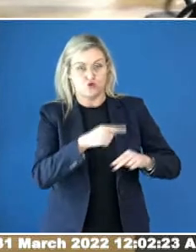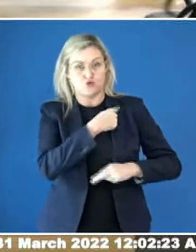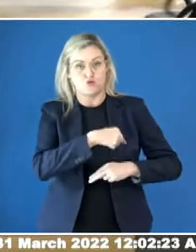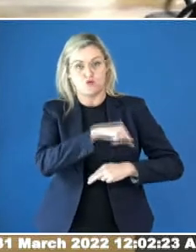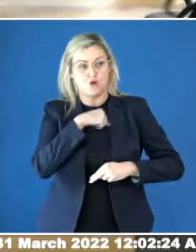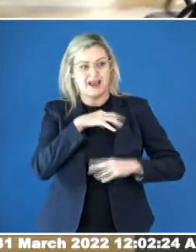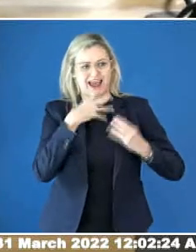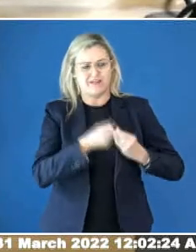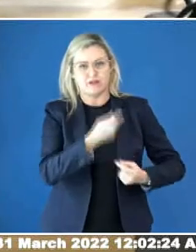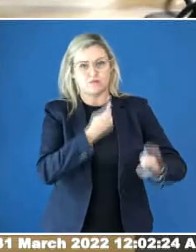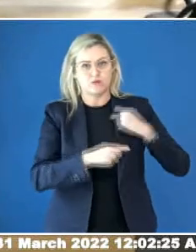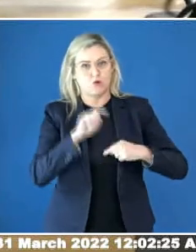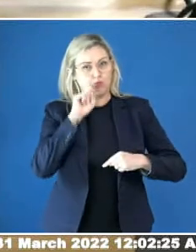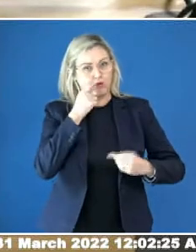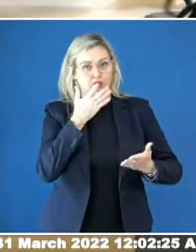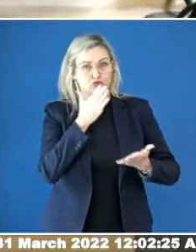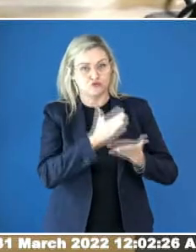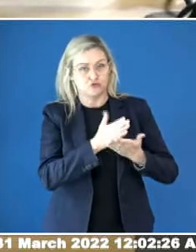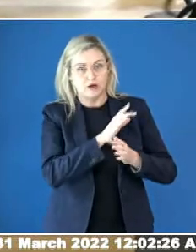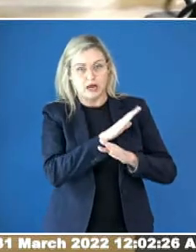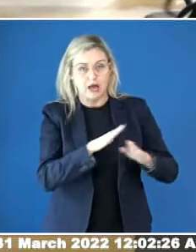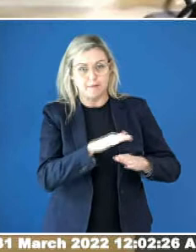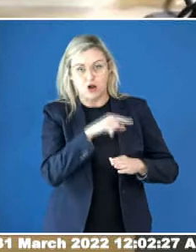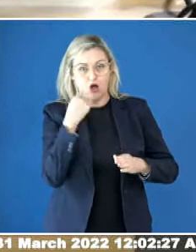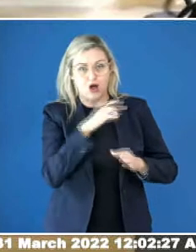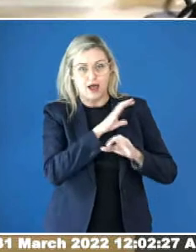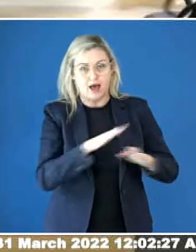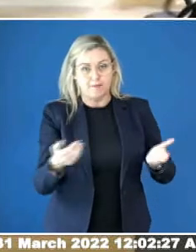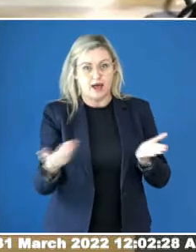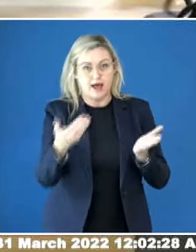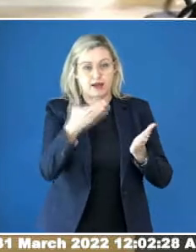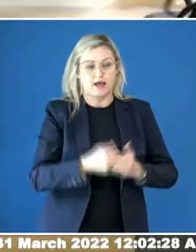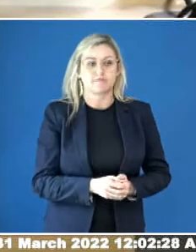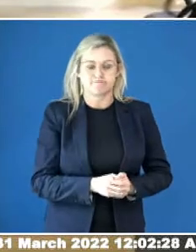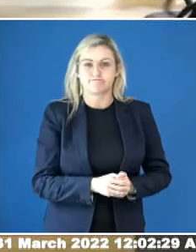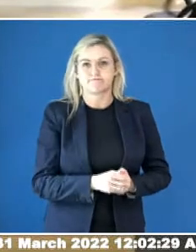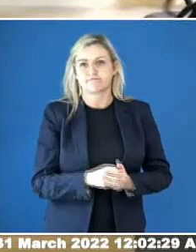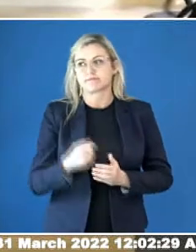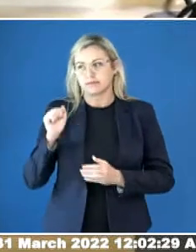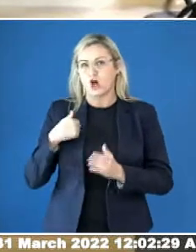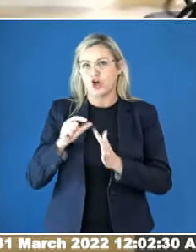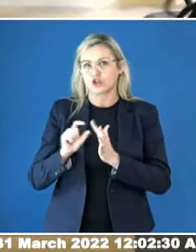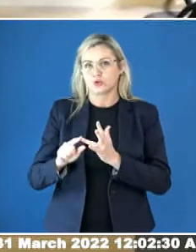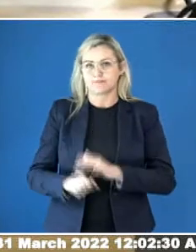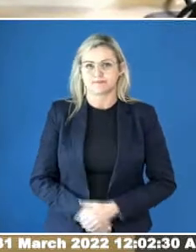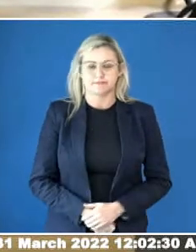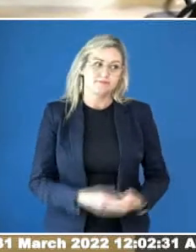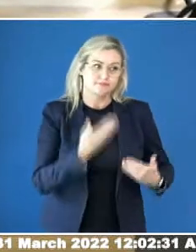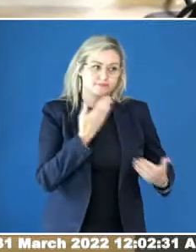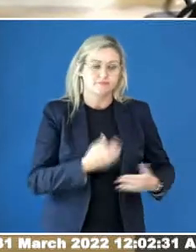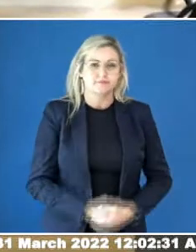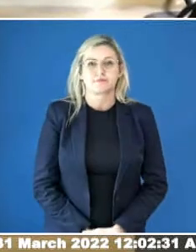Ms Cumming, thank you very much for coming to the Royal Commission.